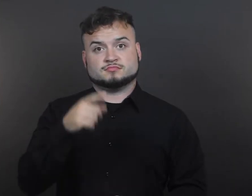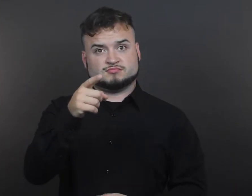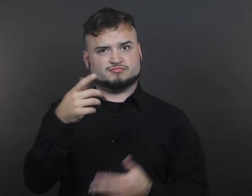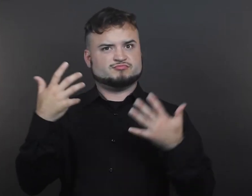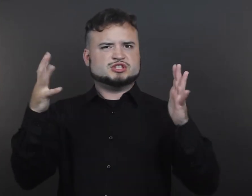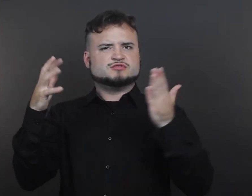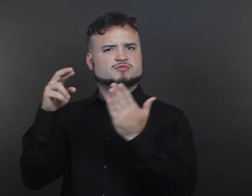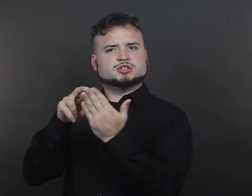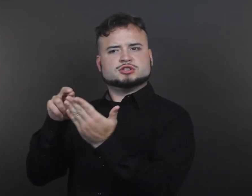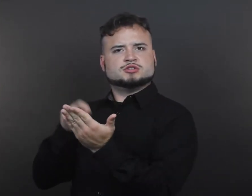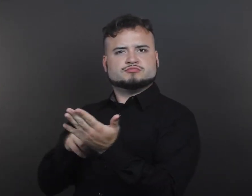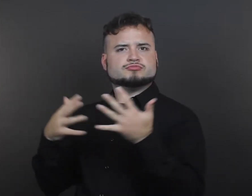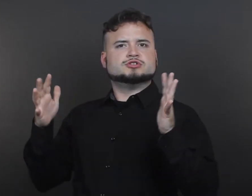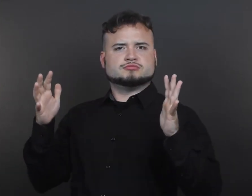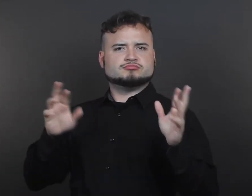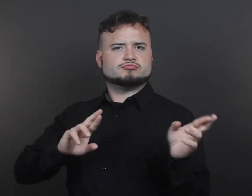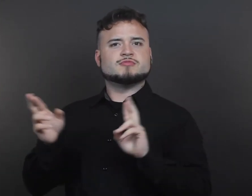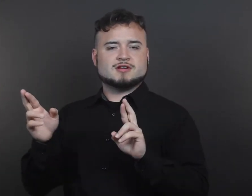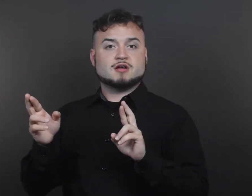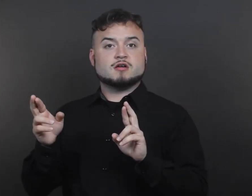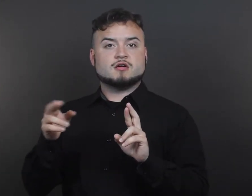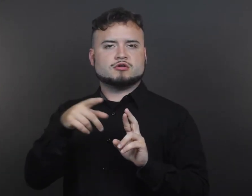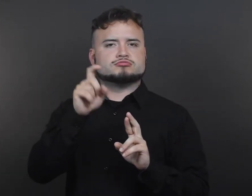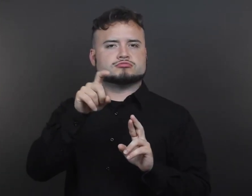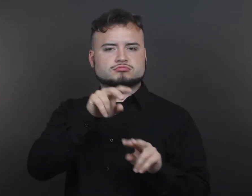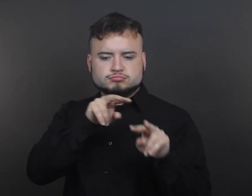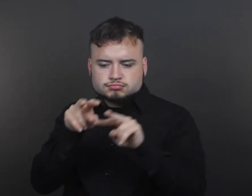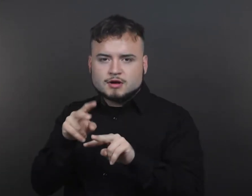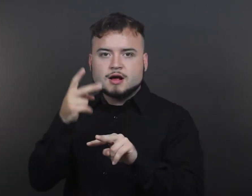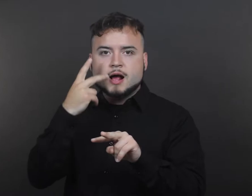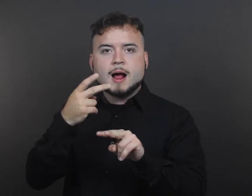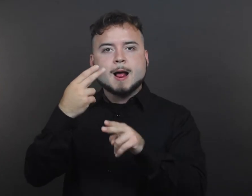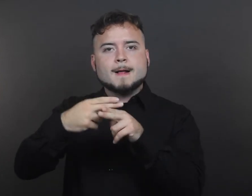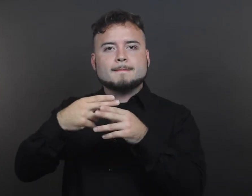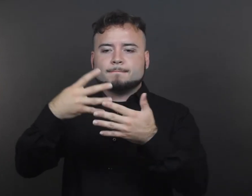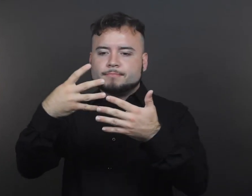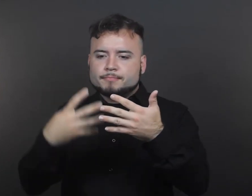If you are registered to vote, your name will be on a list of voters.